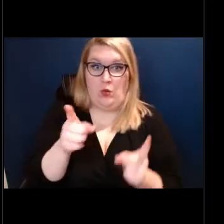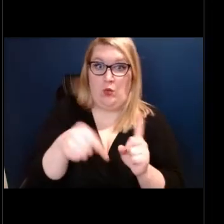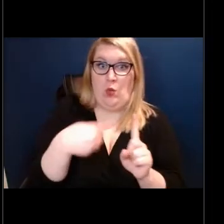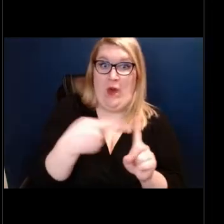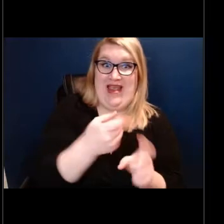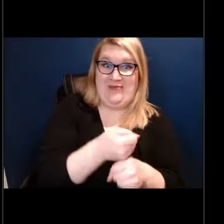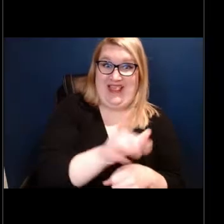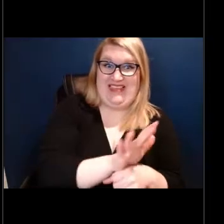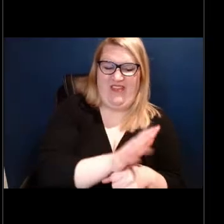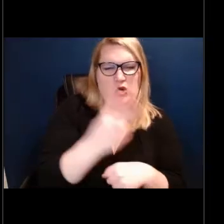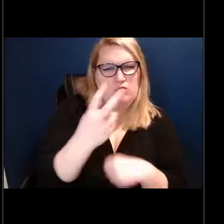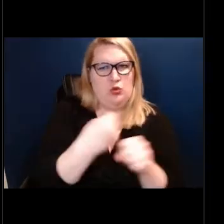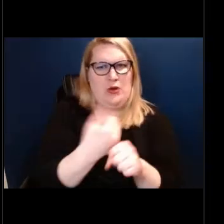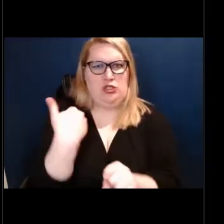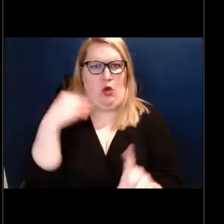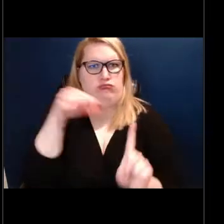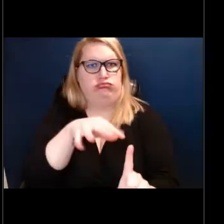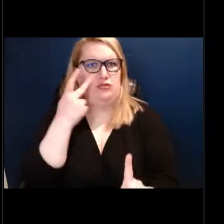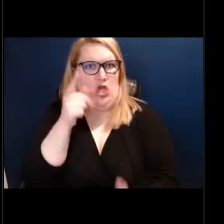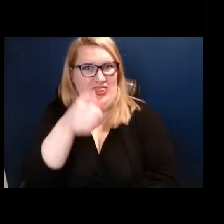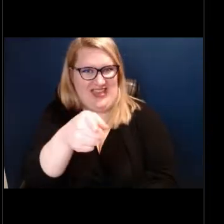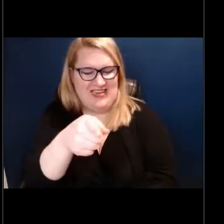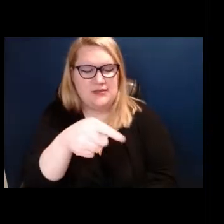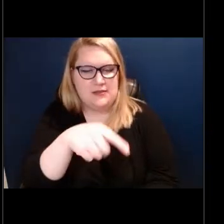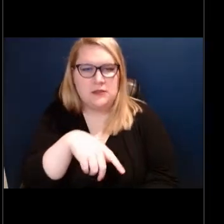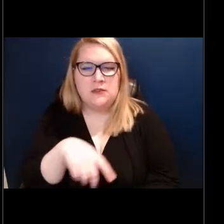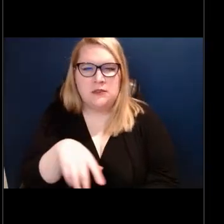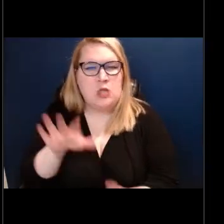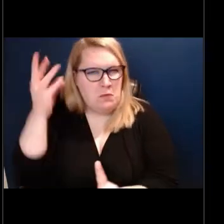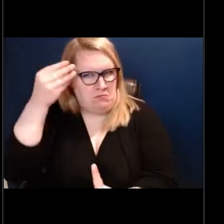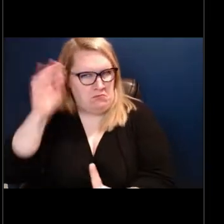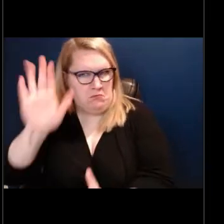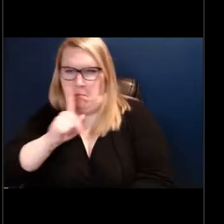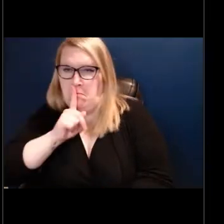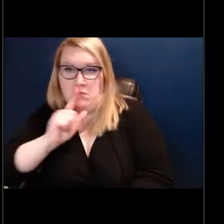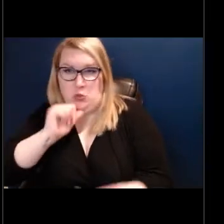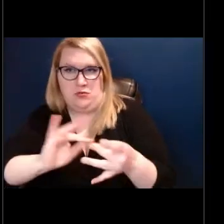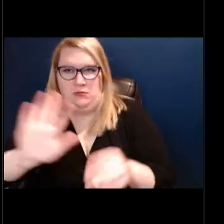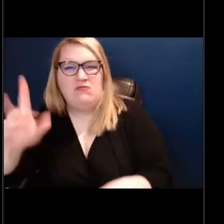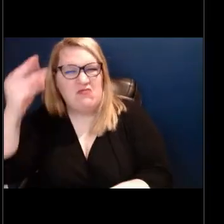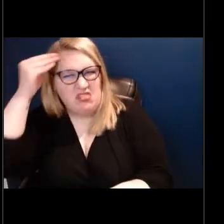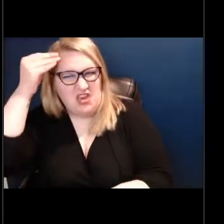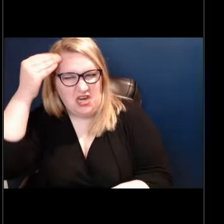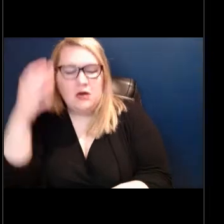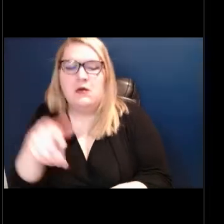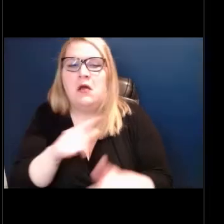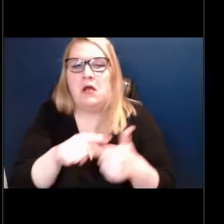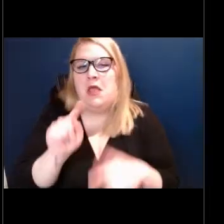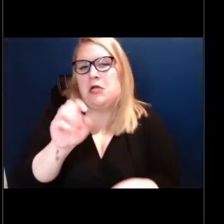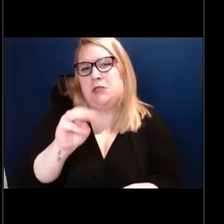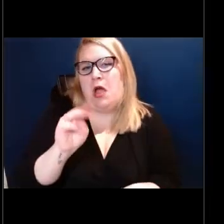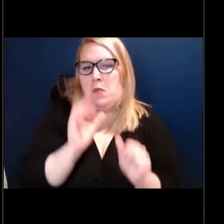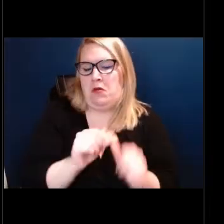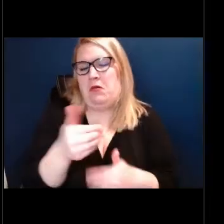So we'll see this again and we'll let Tom continue his way onto his satellite post. So here goes Tom, and as I mentioned